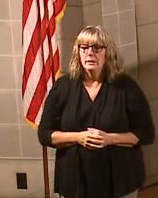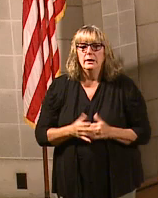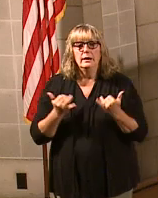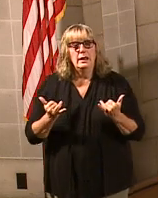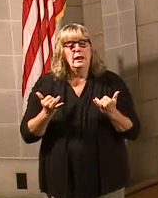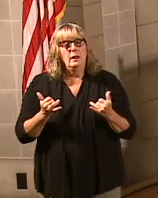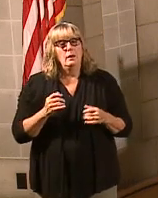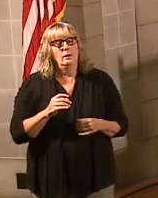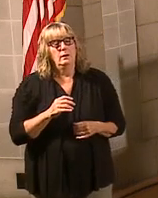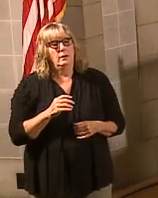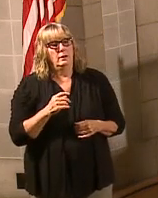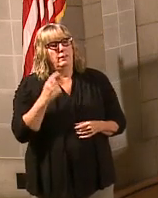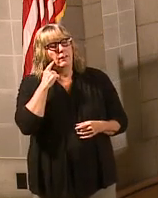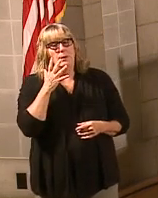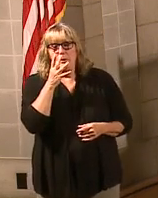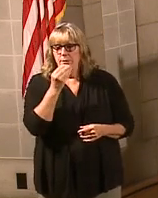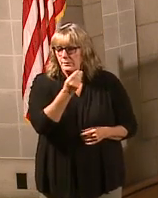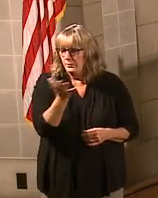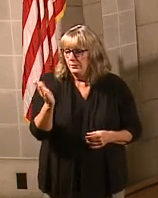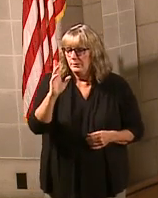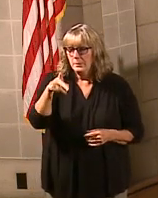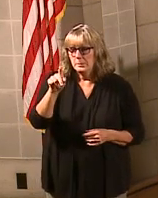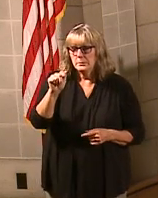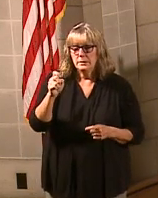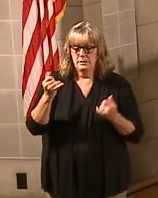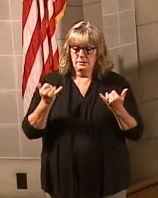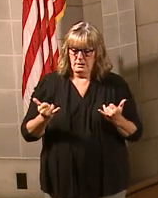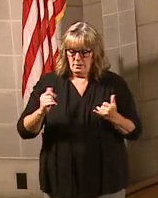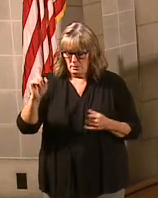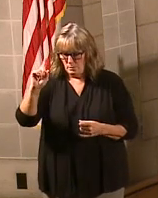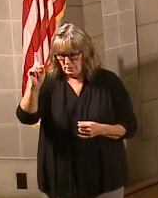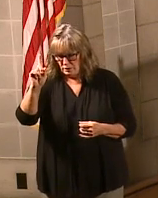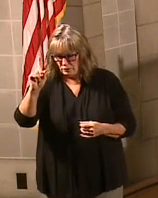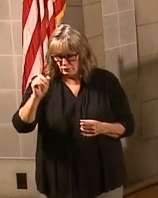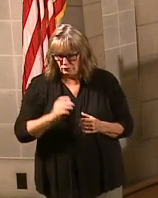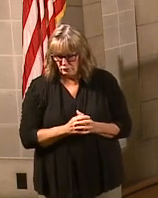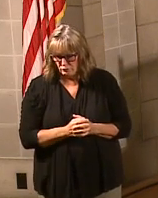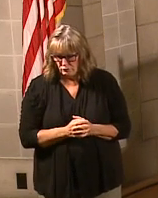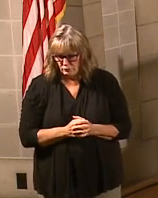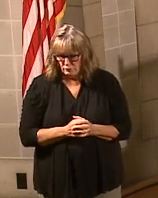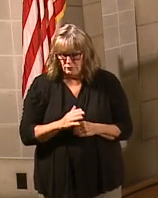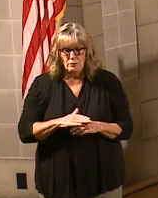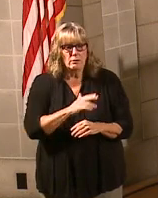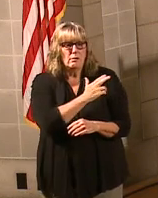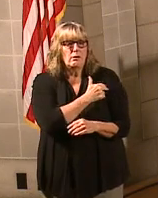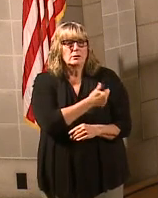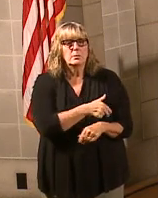WHEN IT COMES TO KEEPING PEOPLE OUT OF THE HOSPITAL. AND IN SPEAKING OF KEEPING